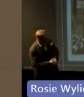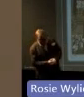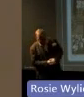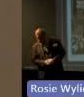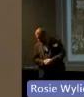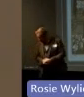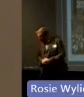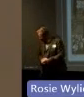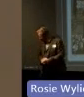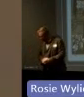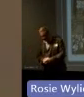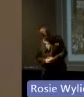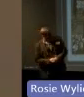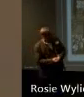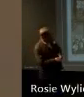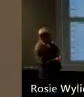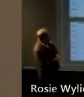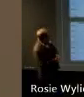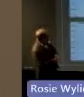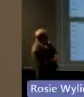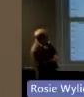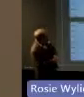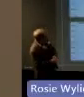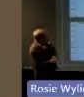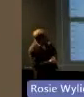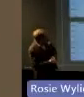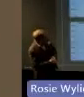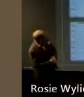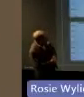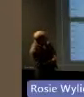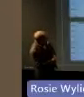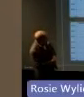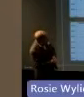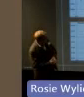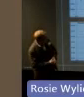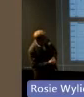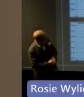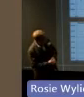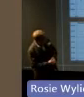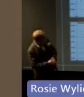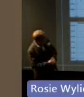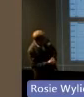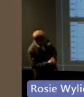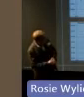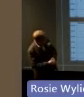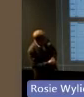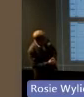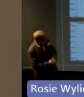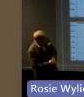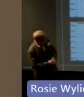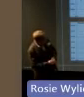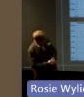and can we have the next uh so demographics in Scotland are very different today church